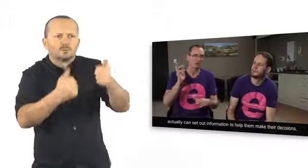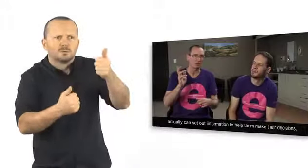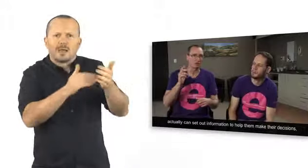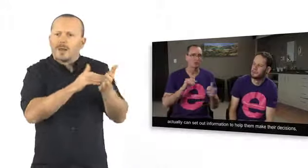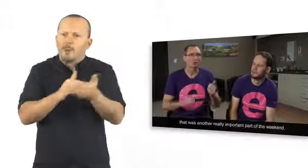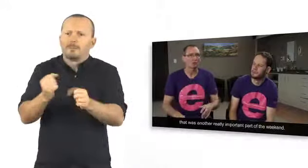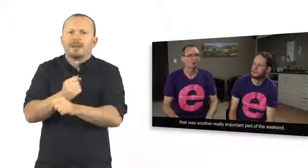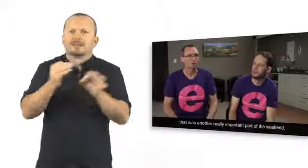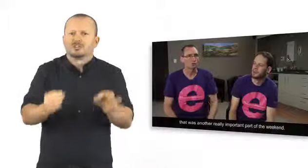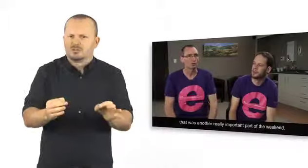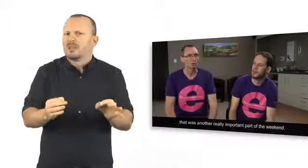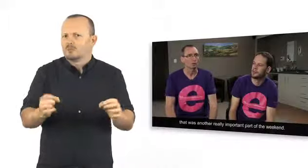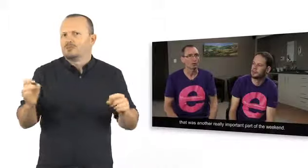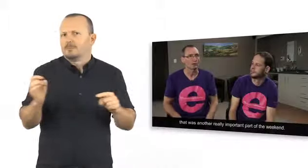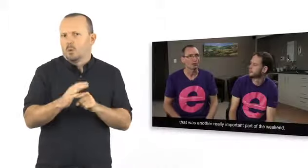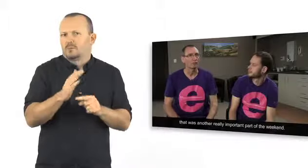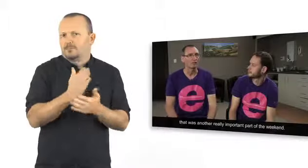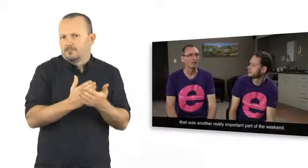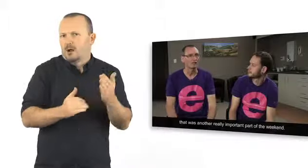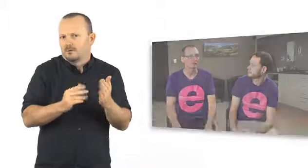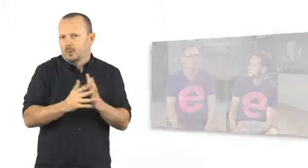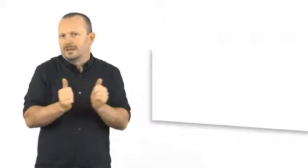make their decisions, that was another really important part of the weekend.